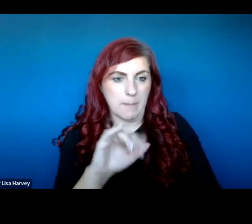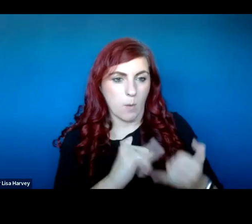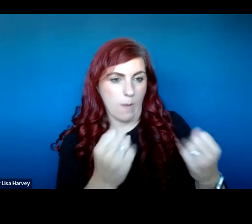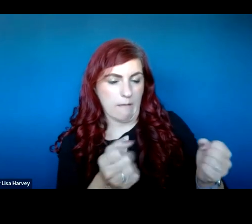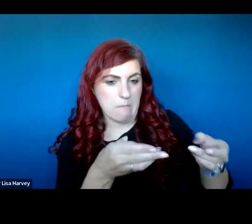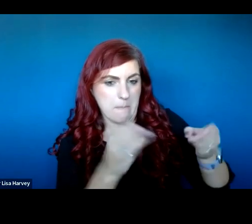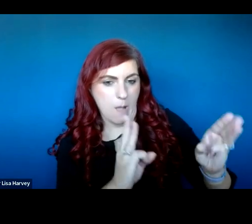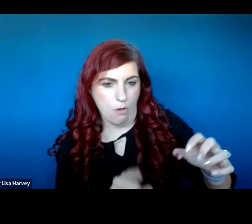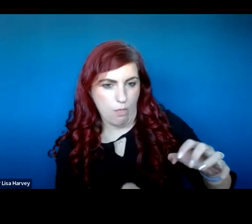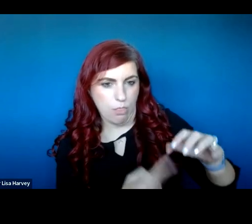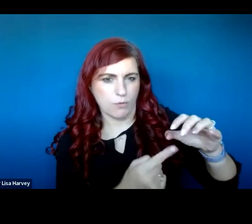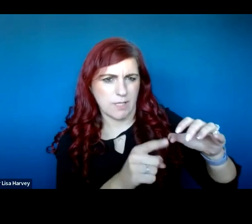understand that.